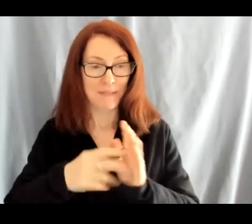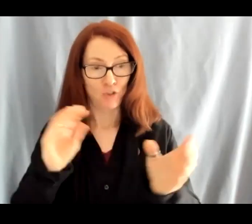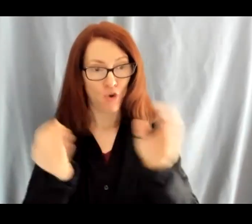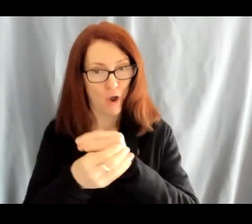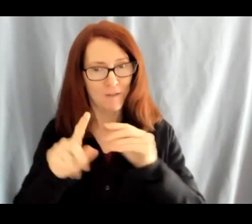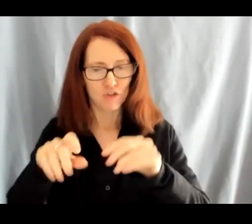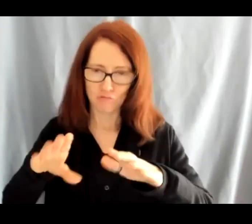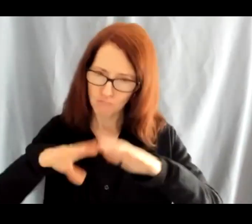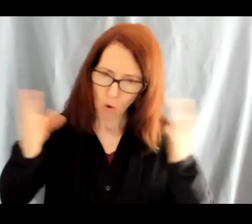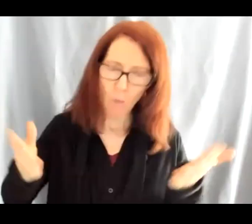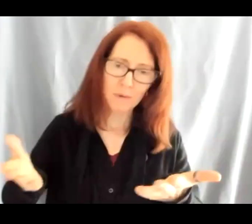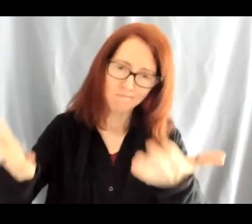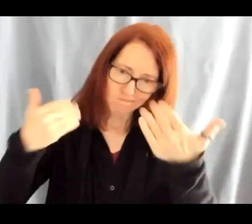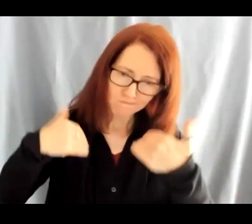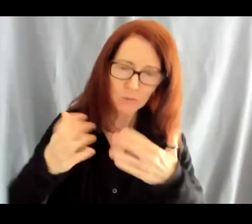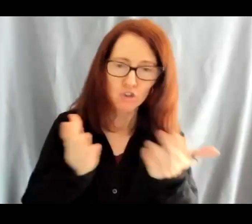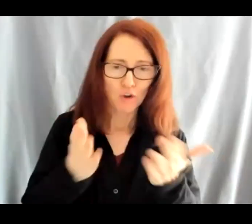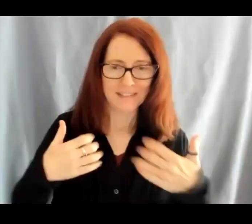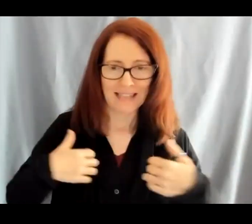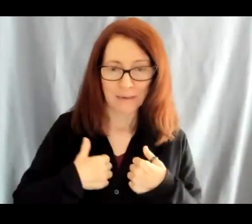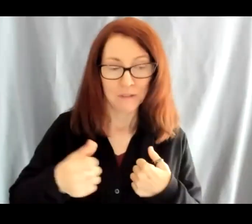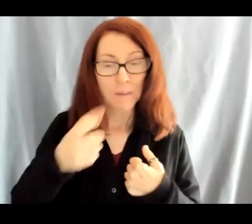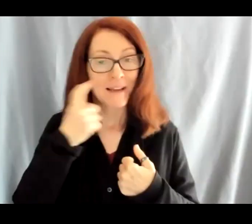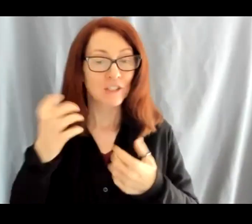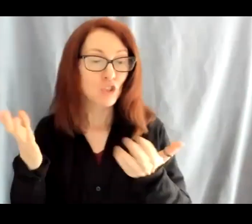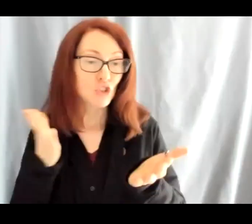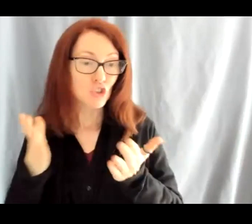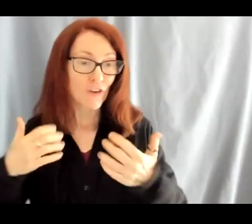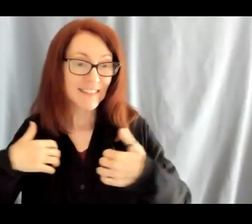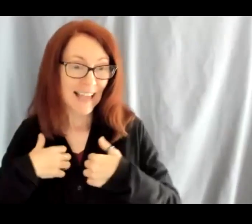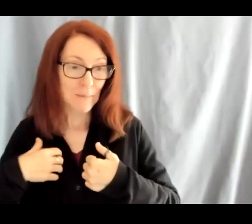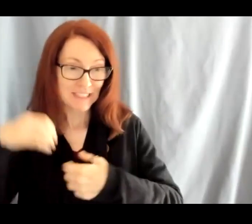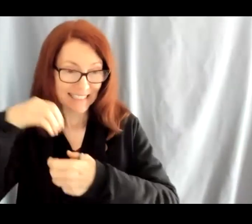animals in training are supposed to be able to go anywhere the service animals are able to go